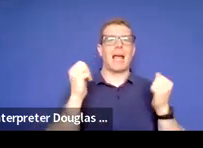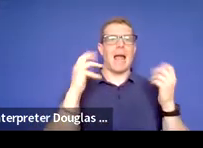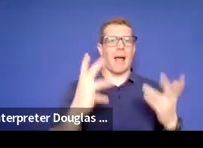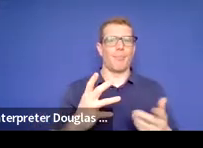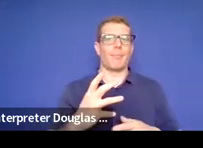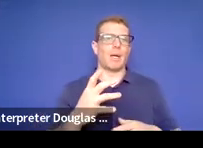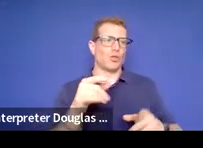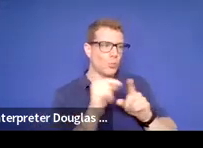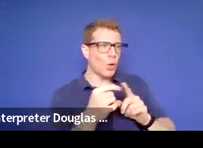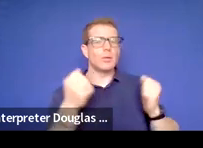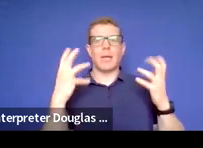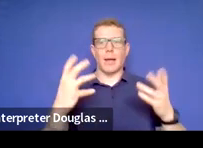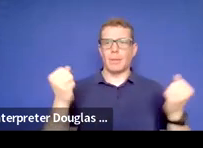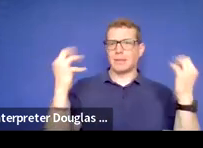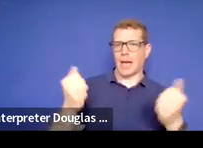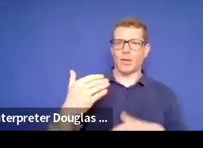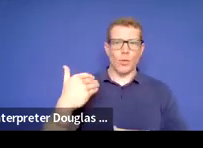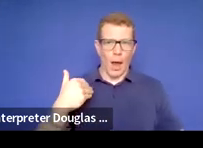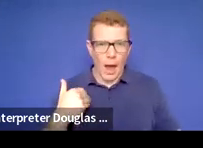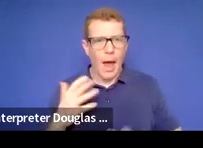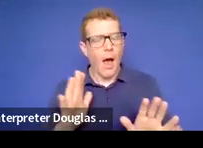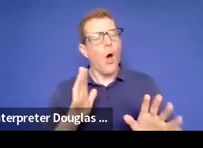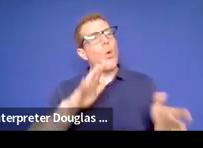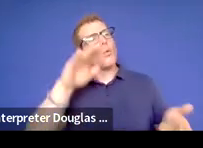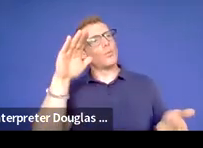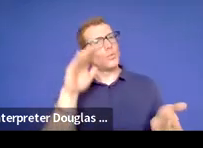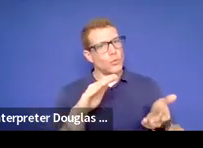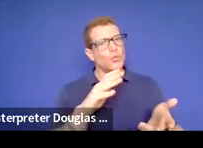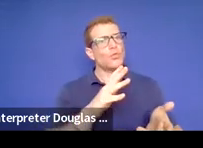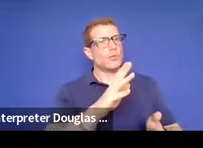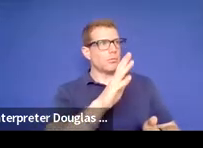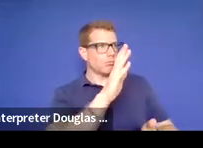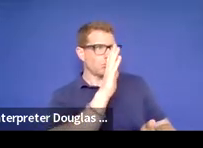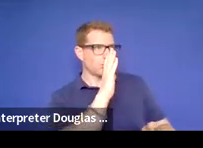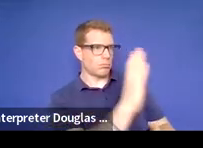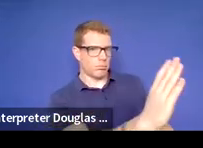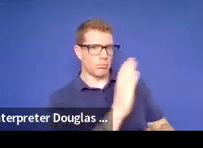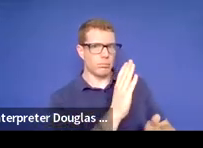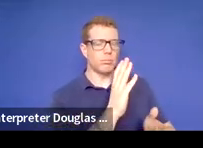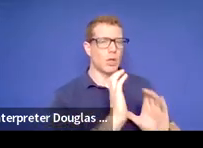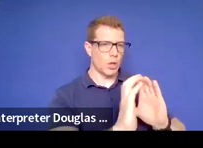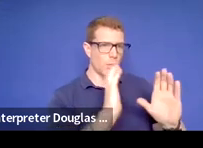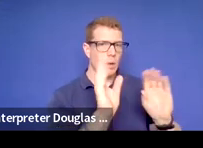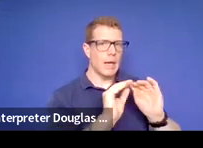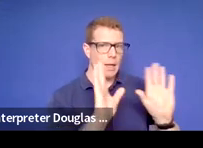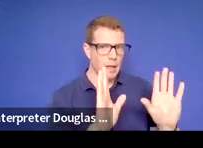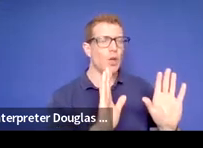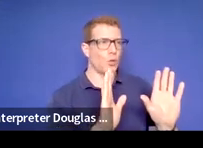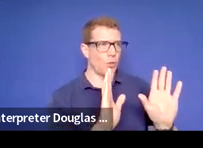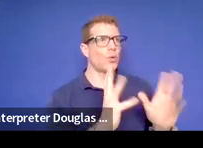I haven't seen you in 2 weeks Oh, yes, you did I was here yesterday. There's no reason to go there just i'm so glad to see you.